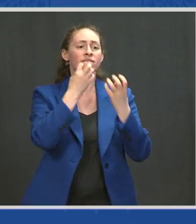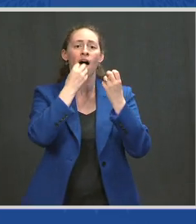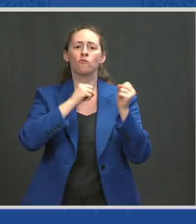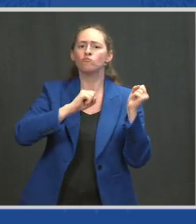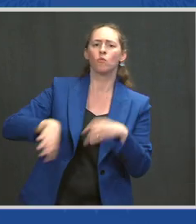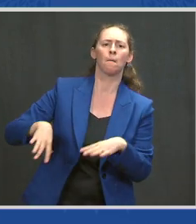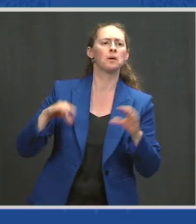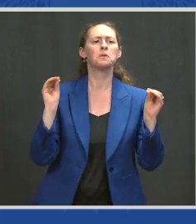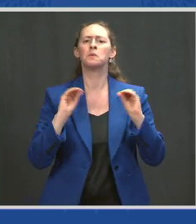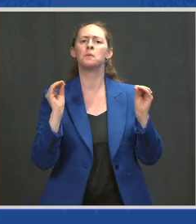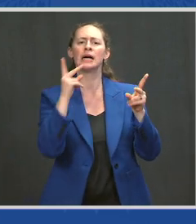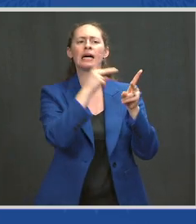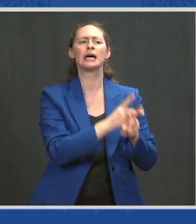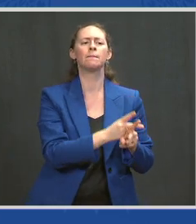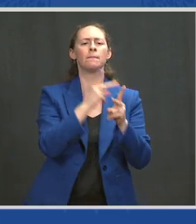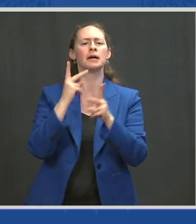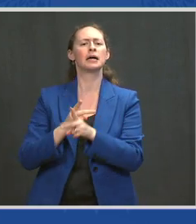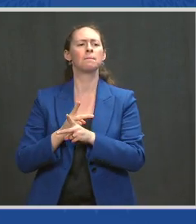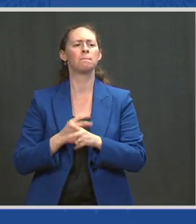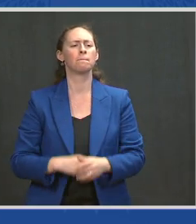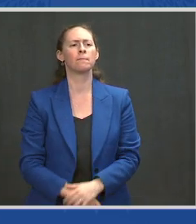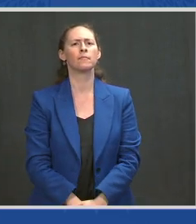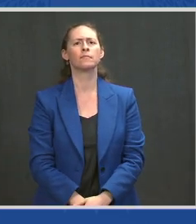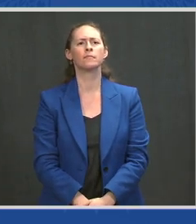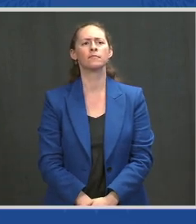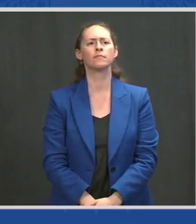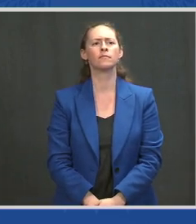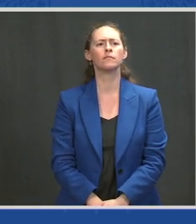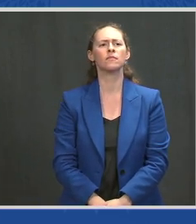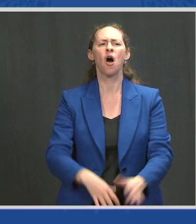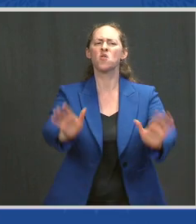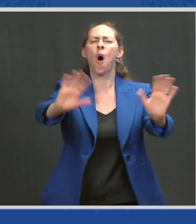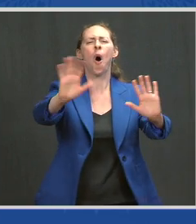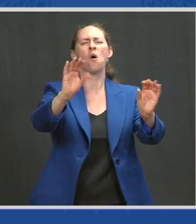The Press: There were no threats issued? The President: No, no, no. No. There were no threats. There were -- as a matter of fact,